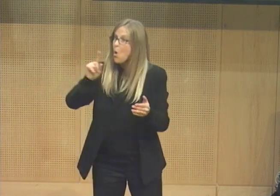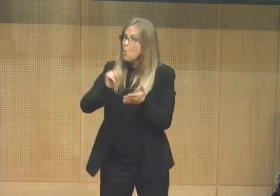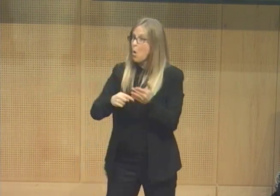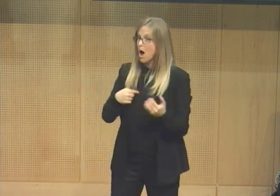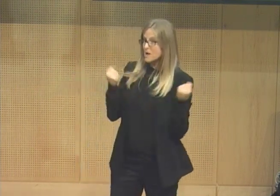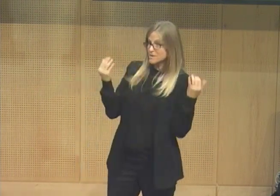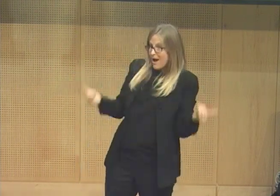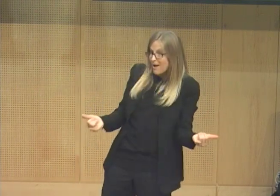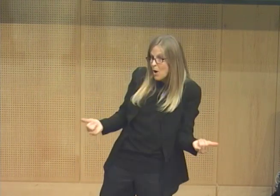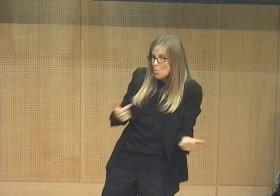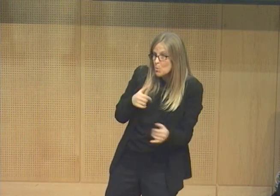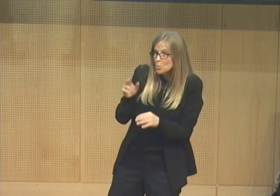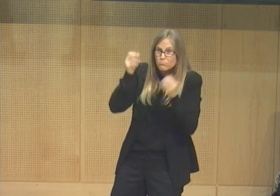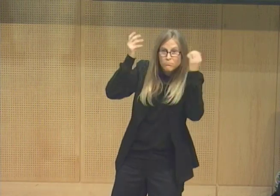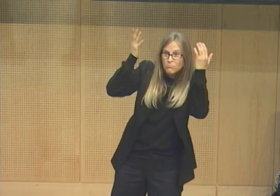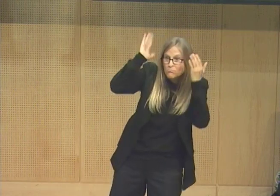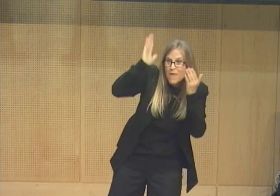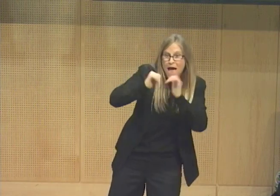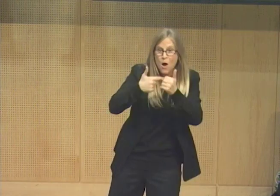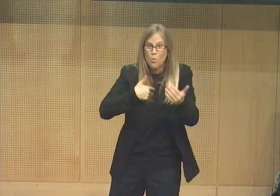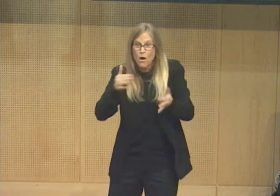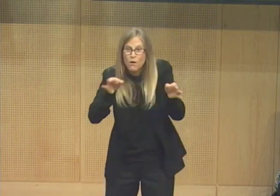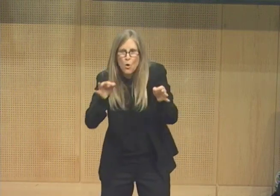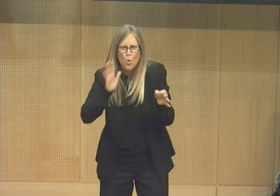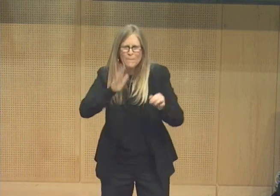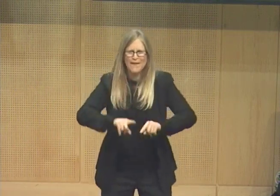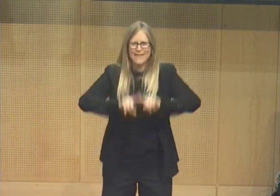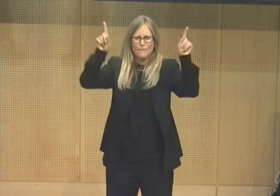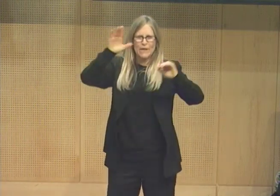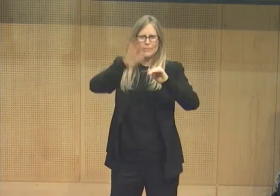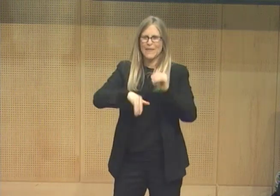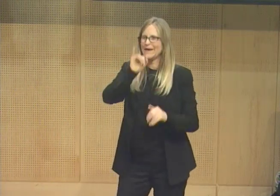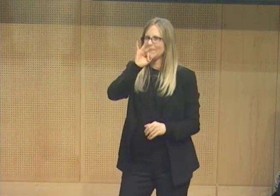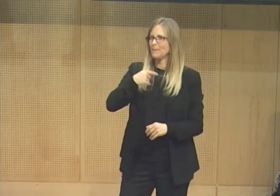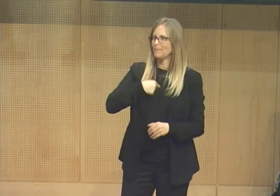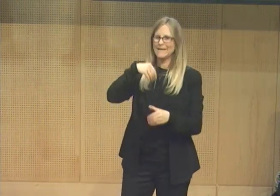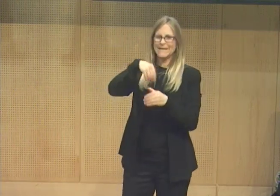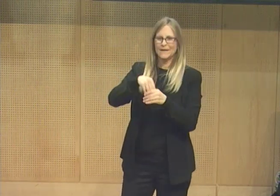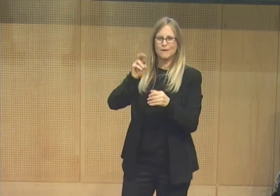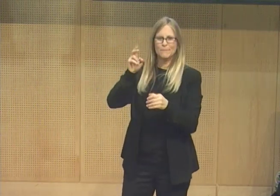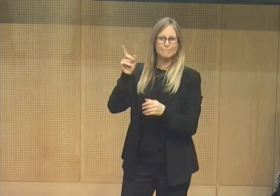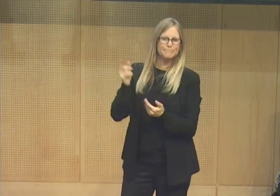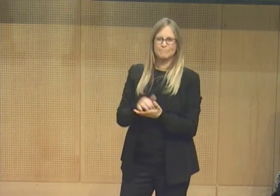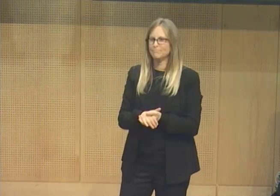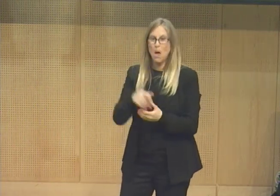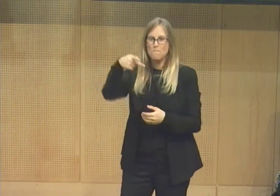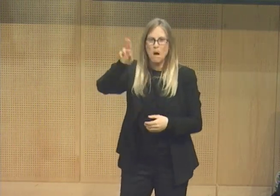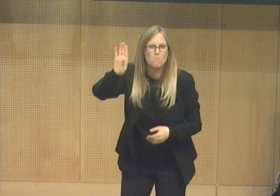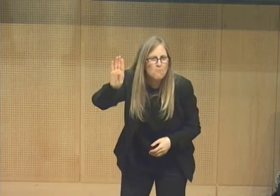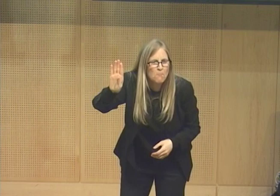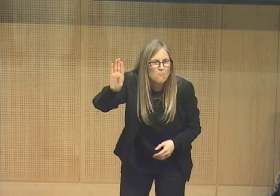how I'm explaining my ideas, would be different than if we were sitting in a pub together. We'd have a completely different conversation